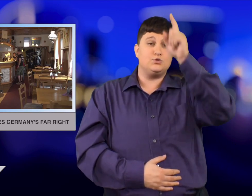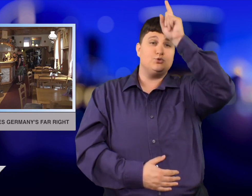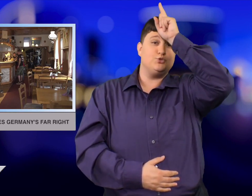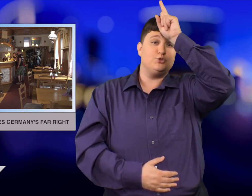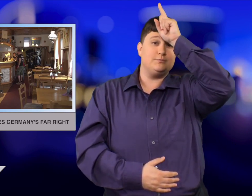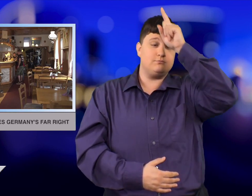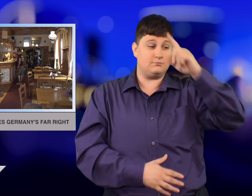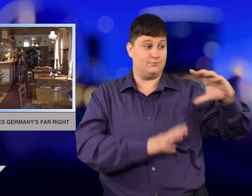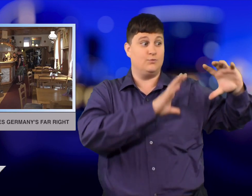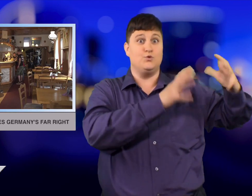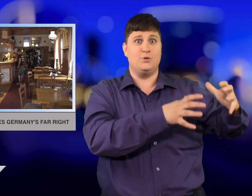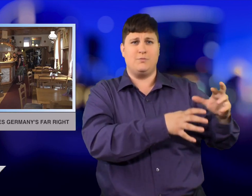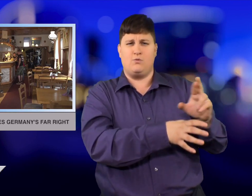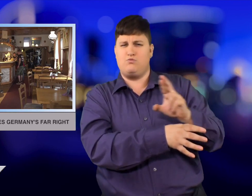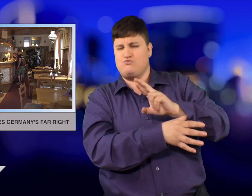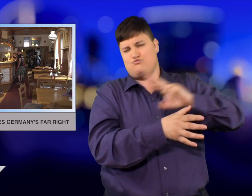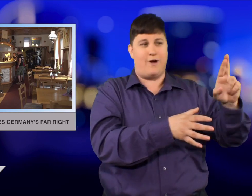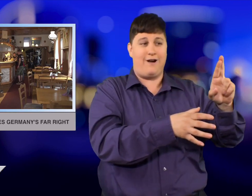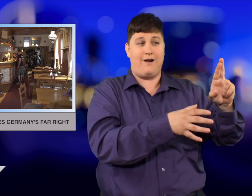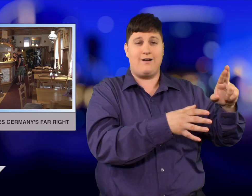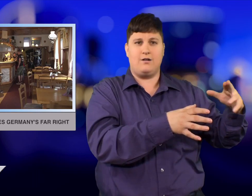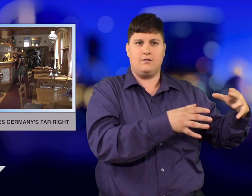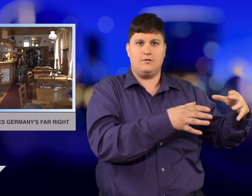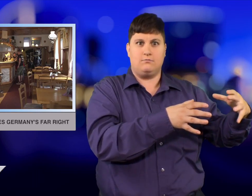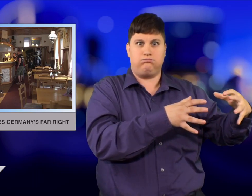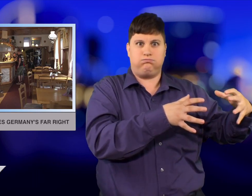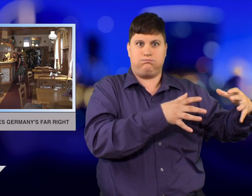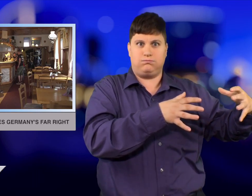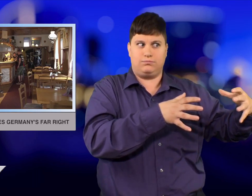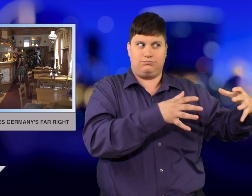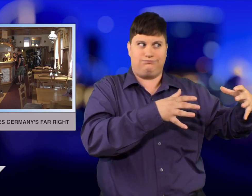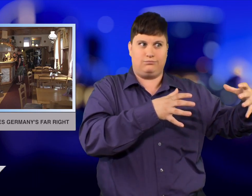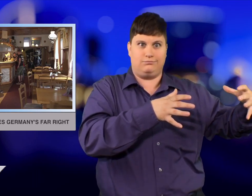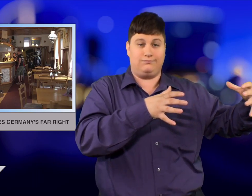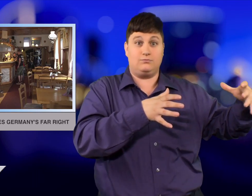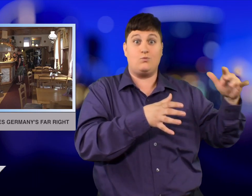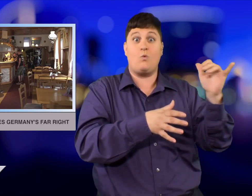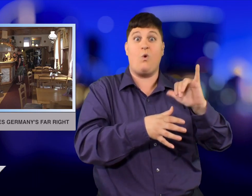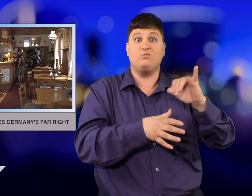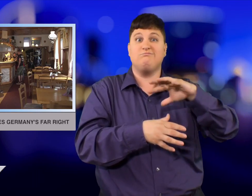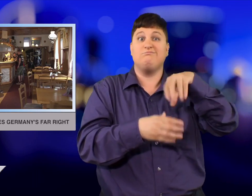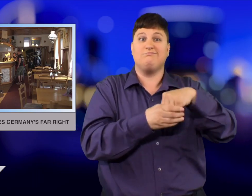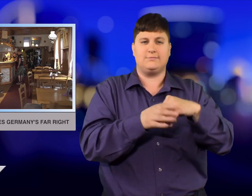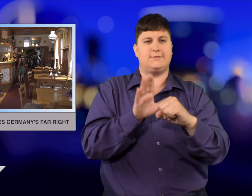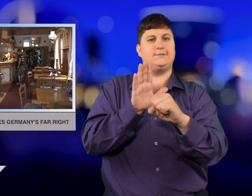The far-right is gaining visibility in Germany